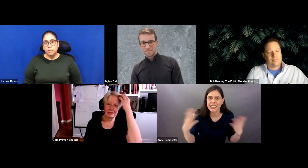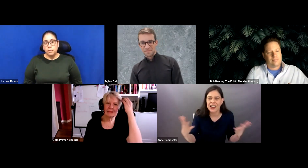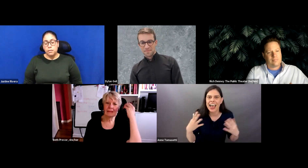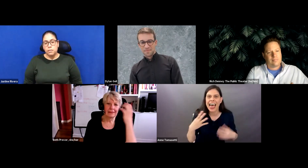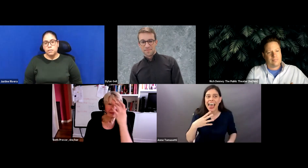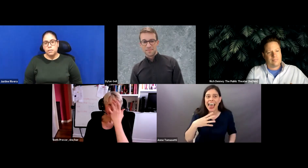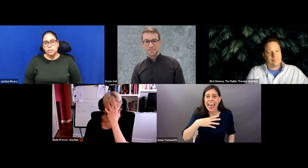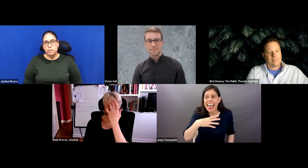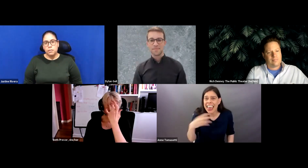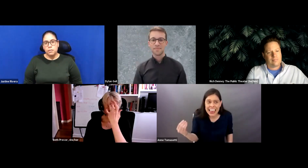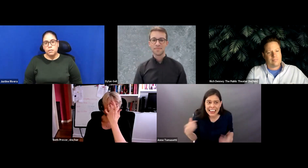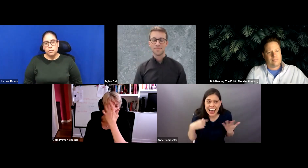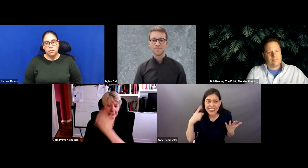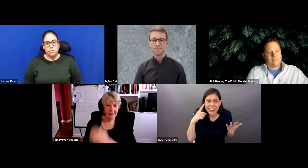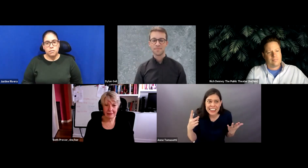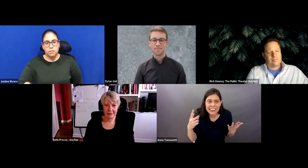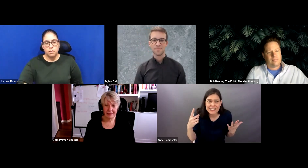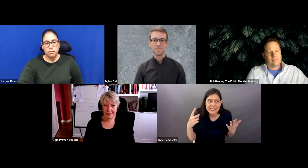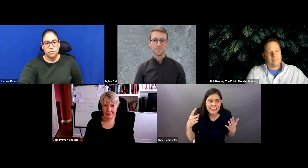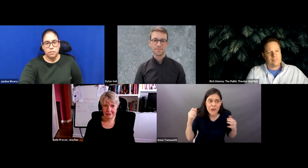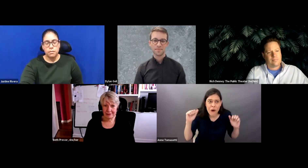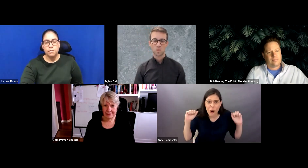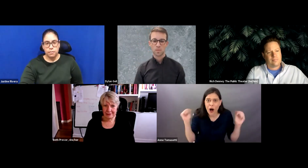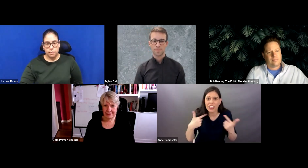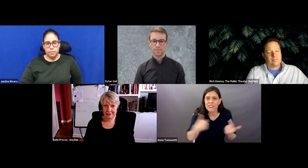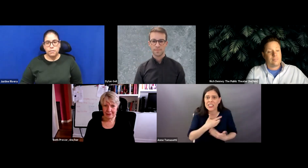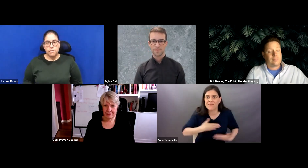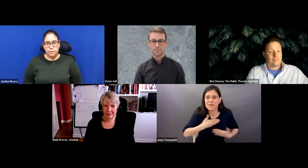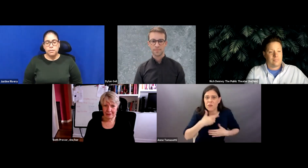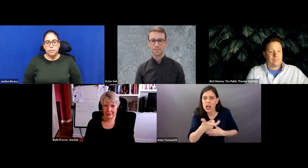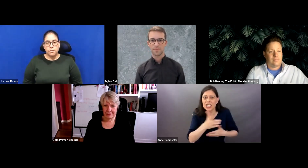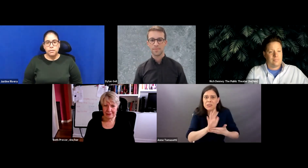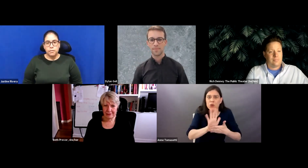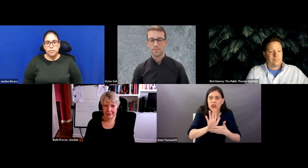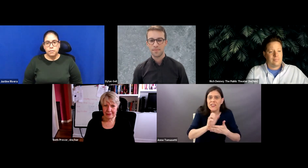that this was theatrical and cinematic. And all of us really